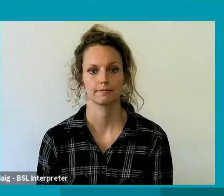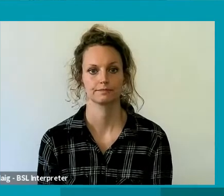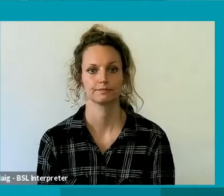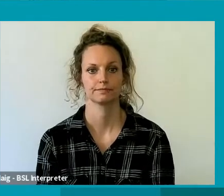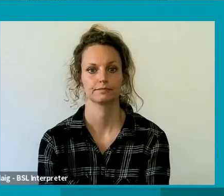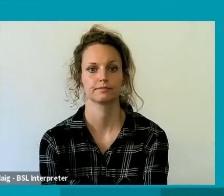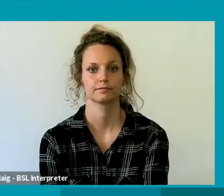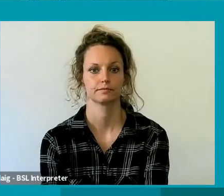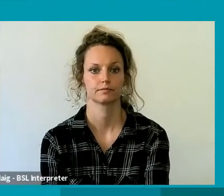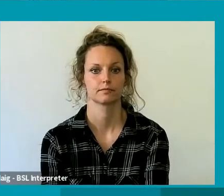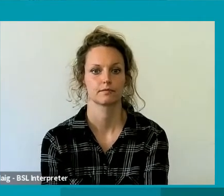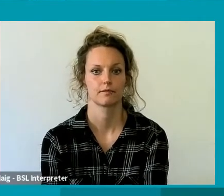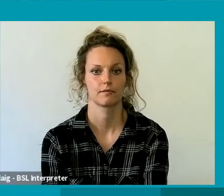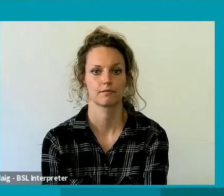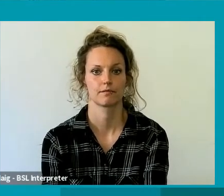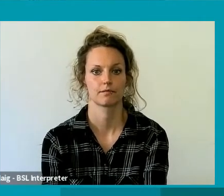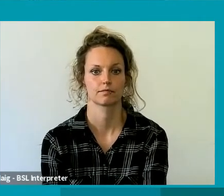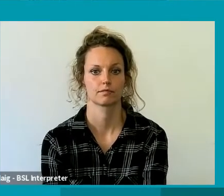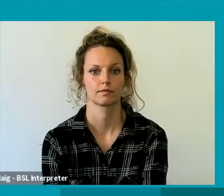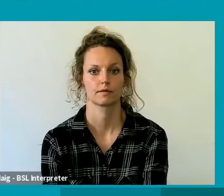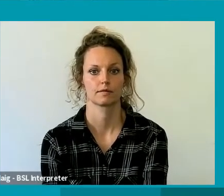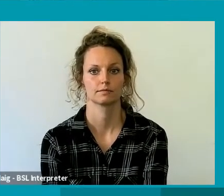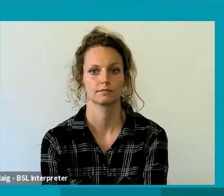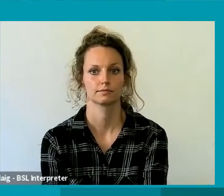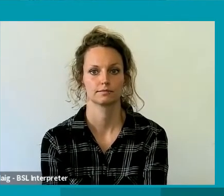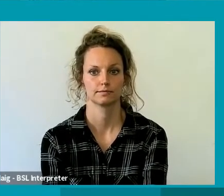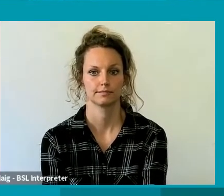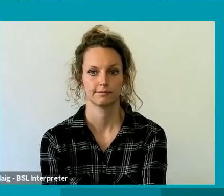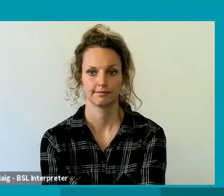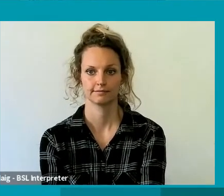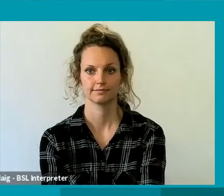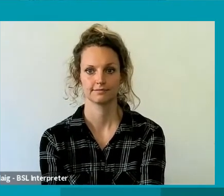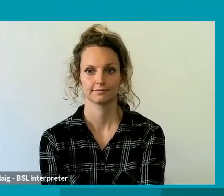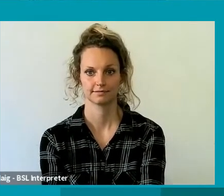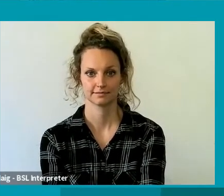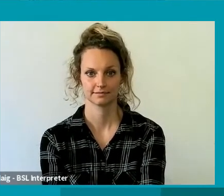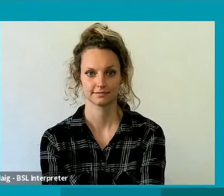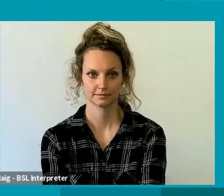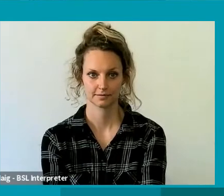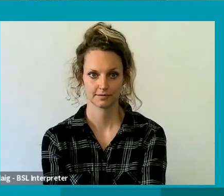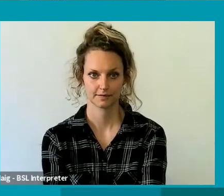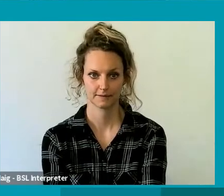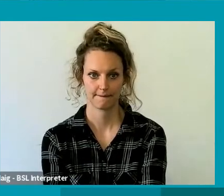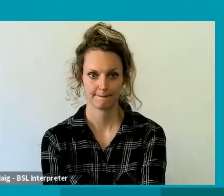and implementing a winning strategy that gets you noticed. Job search getting smarter